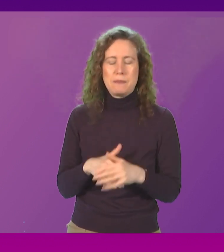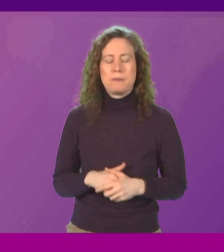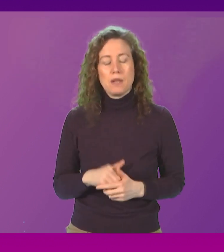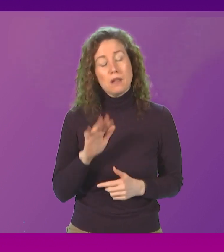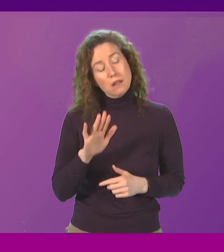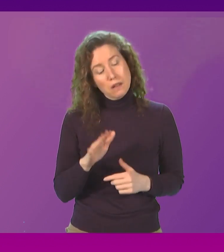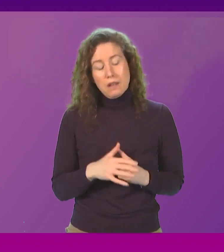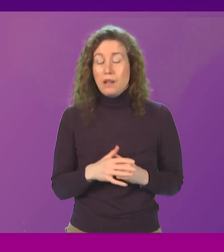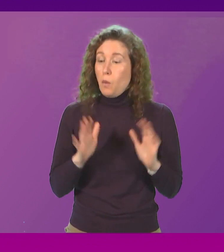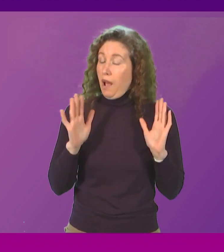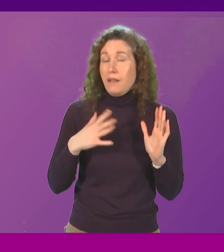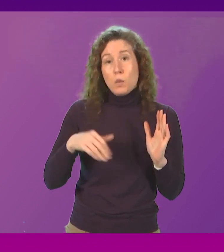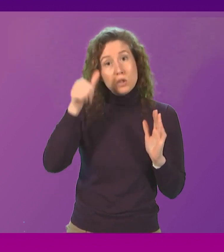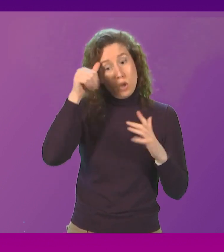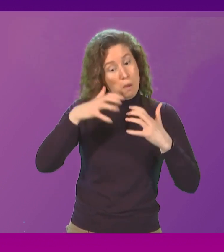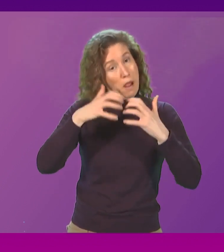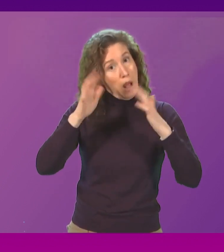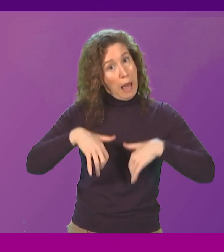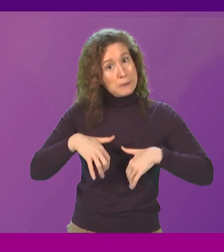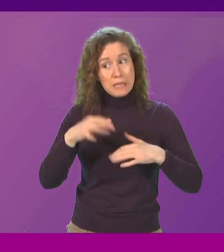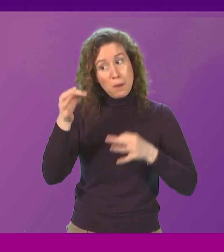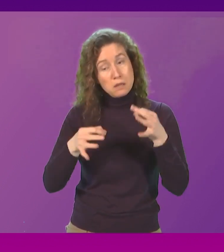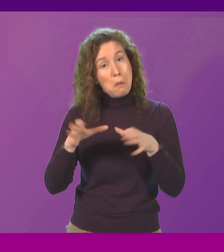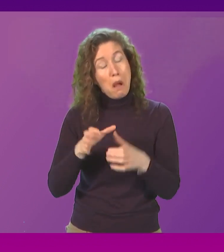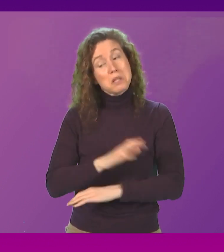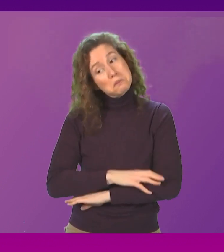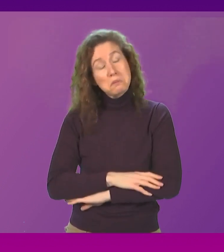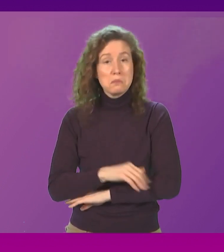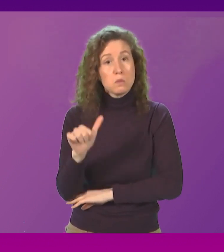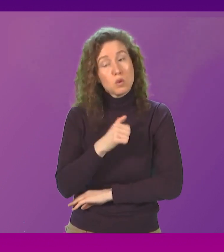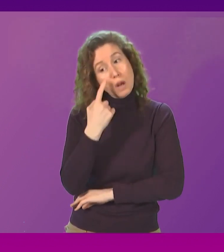If Douglas Ross wants to know about collapsing political parties, he should look at the poll